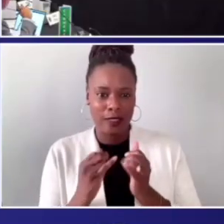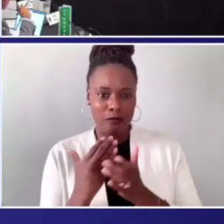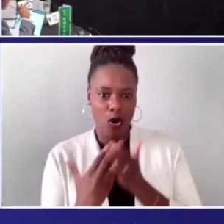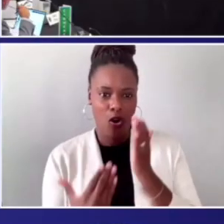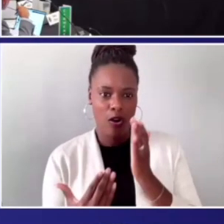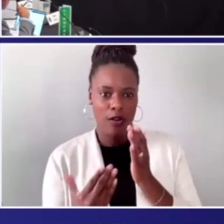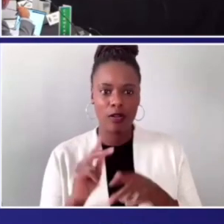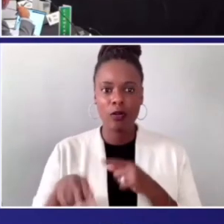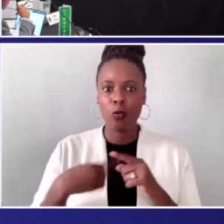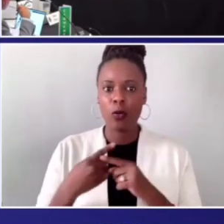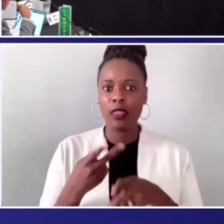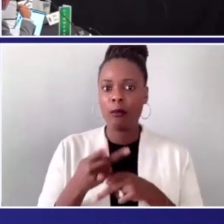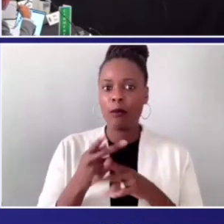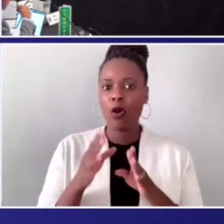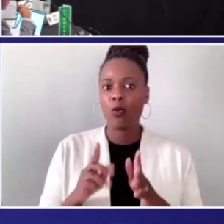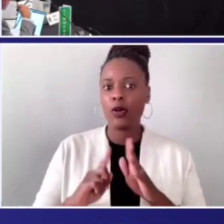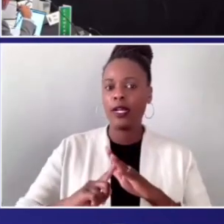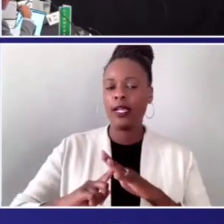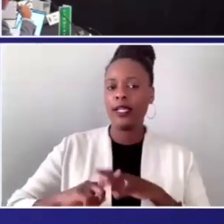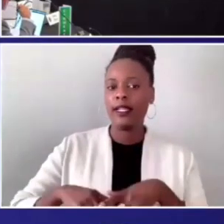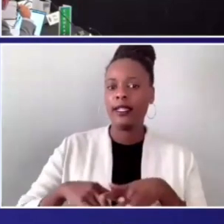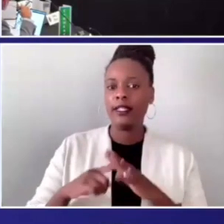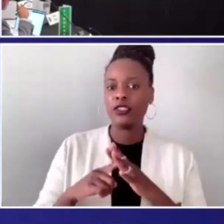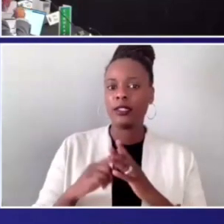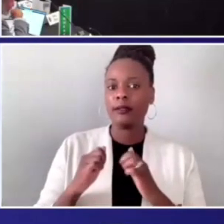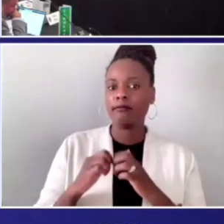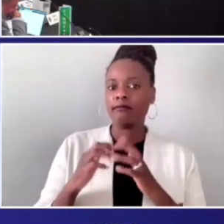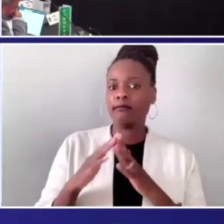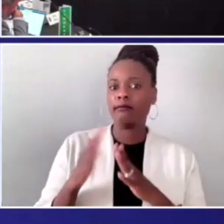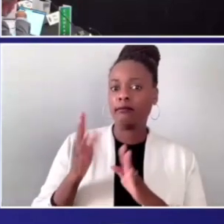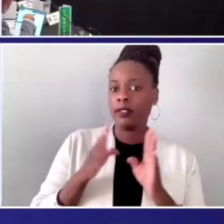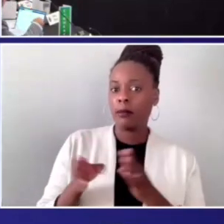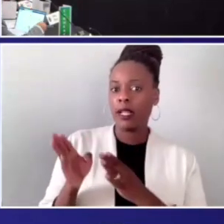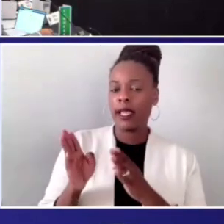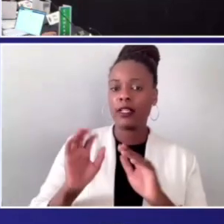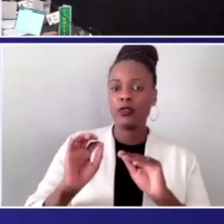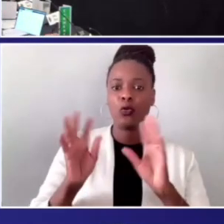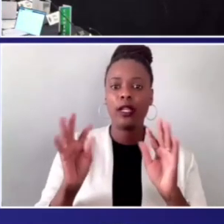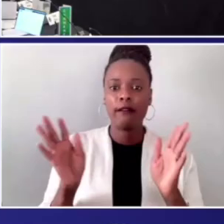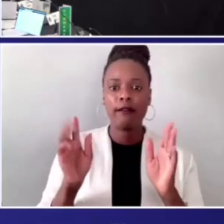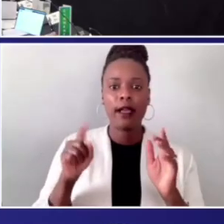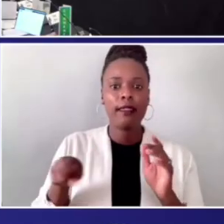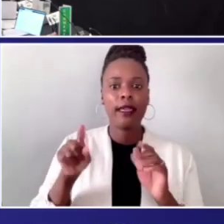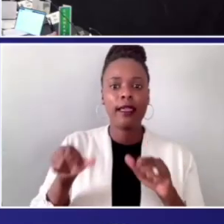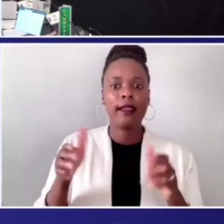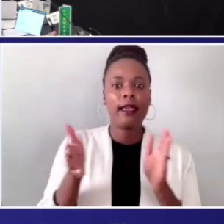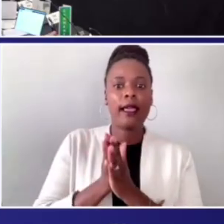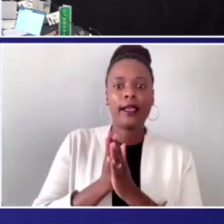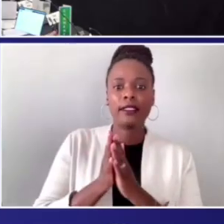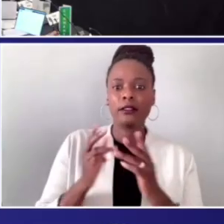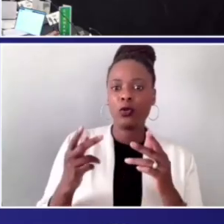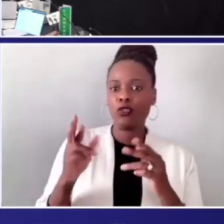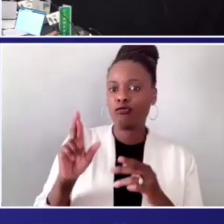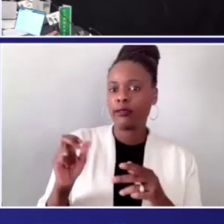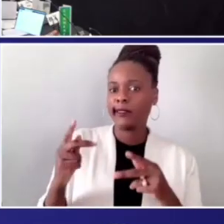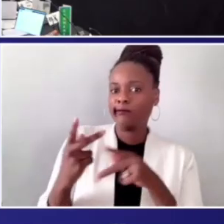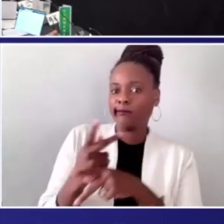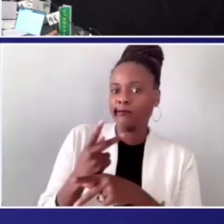enters the plan, to clarify that they are able to ask for their recalculation other times?